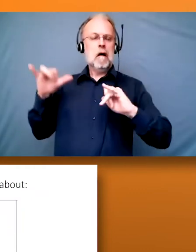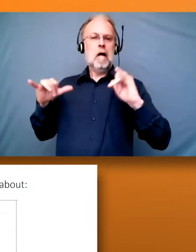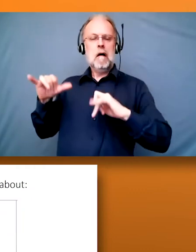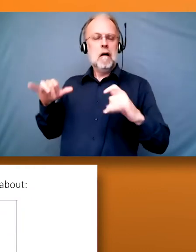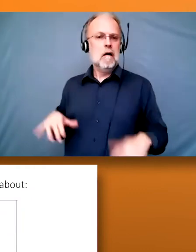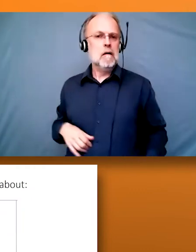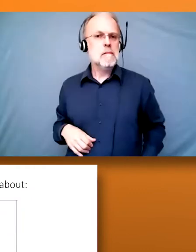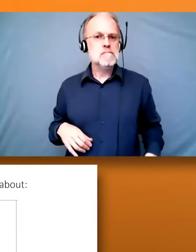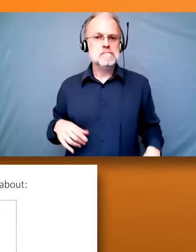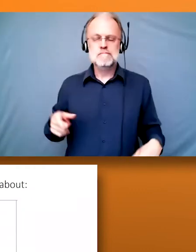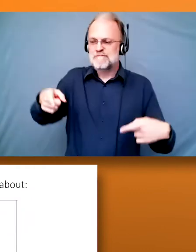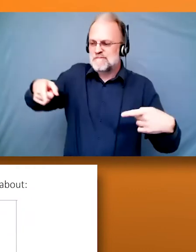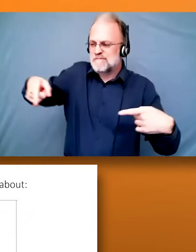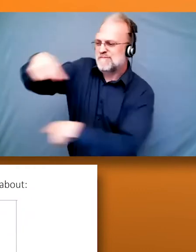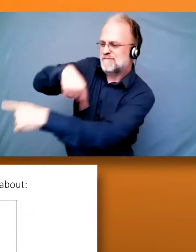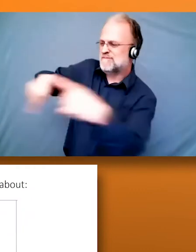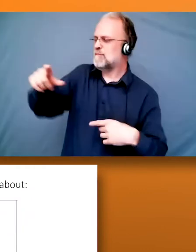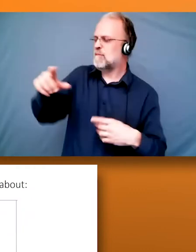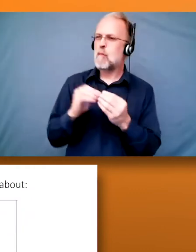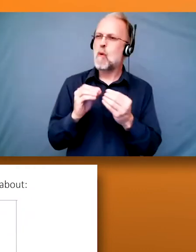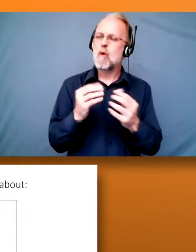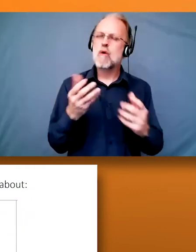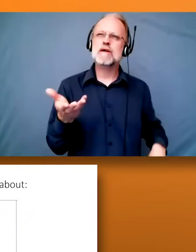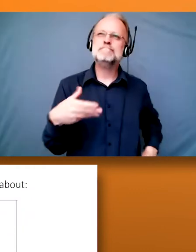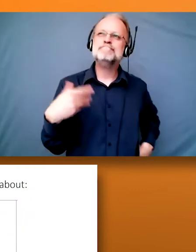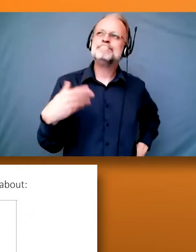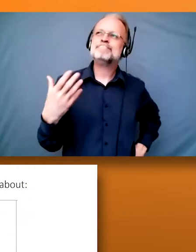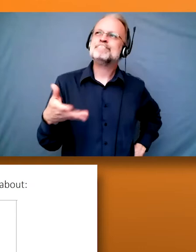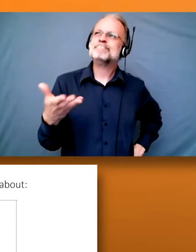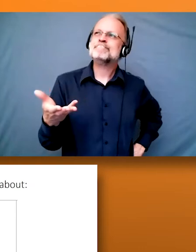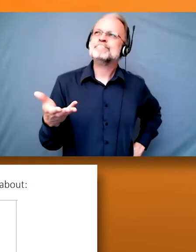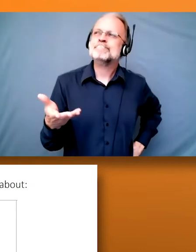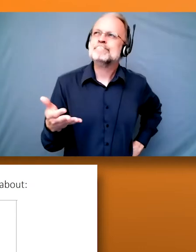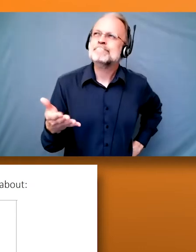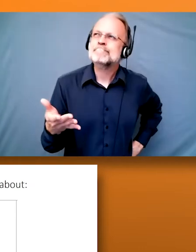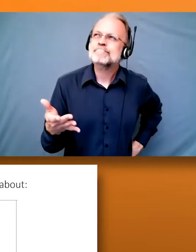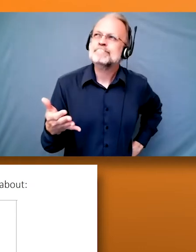And they are kind of being...